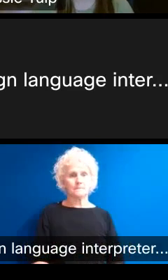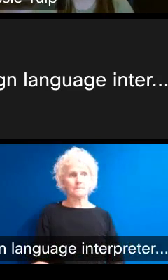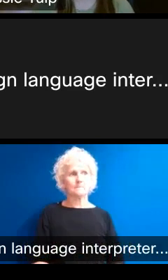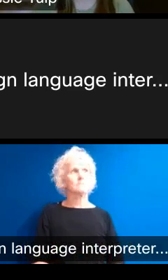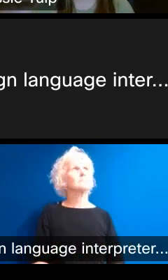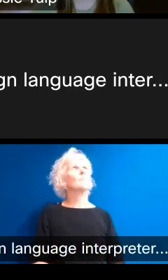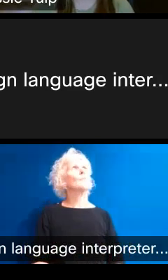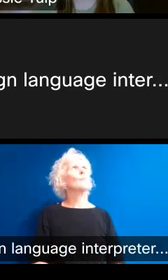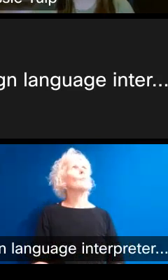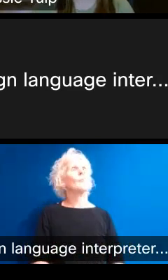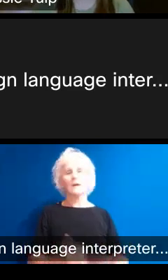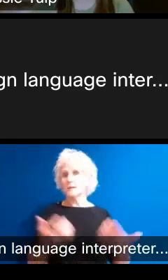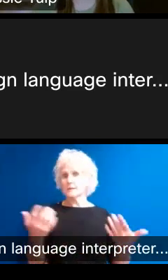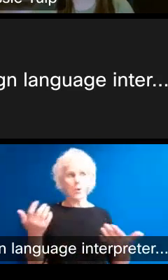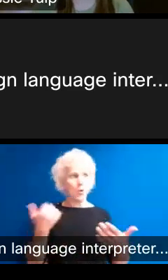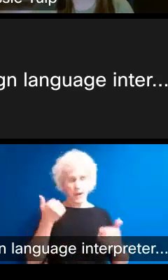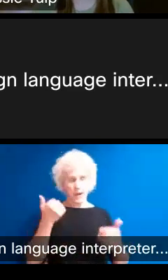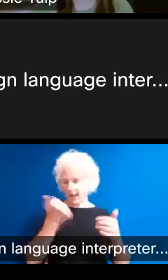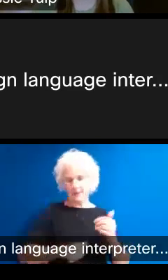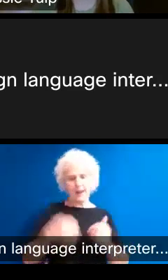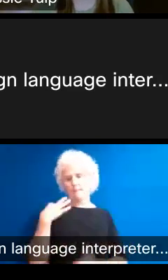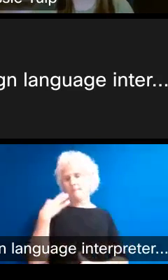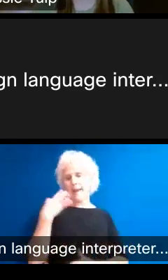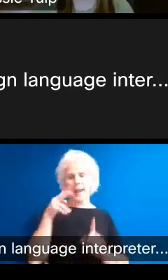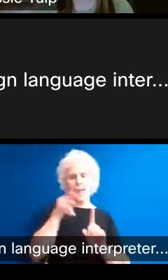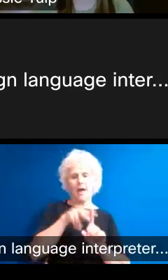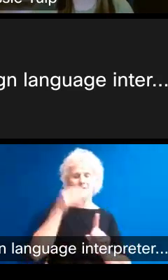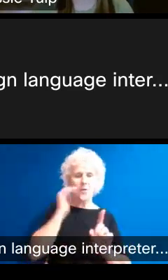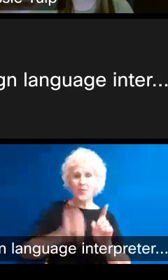So, anyone may apply for a waiver and a person may contact their lead agency at